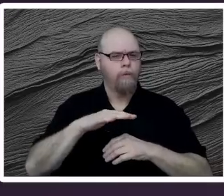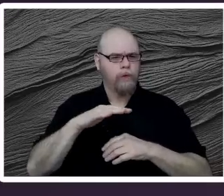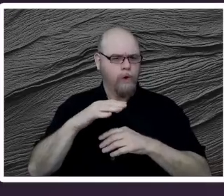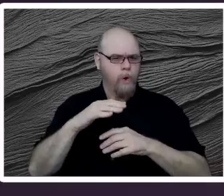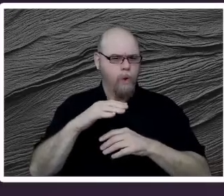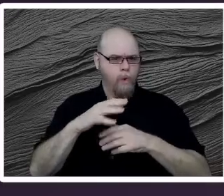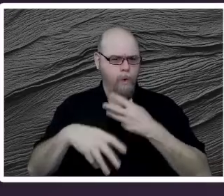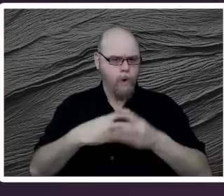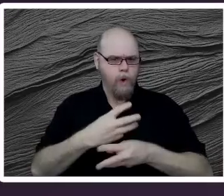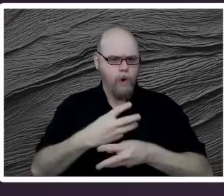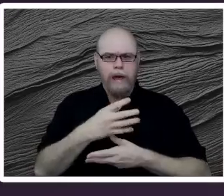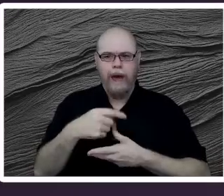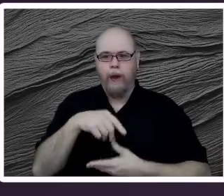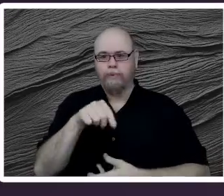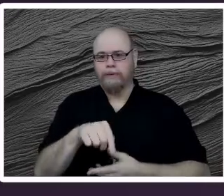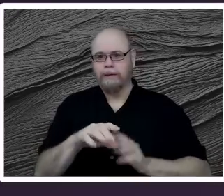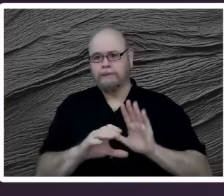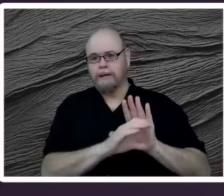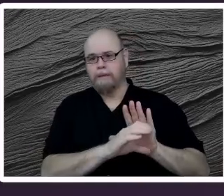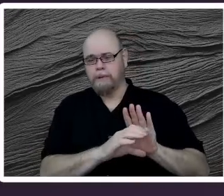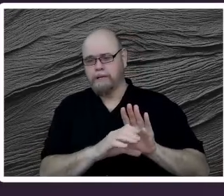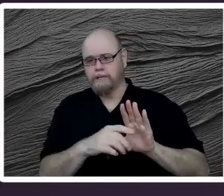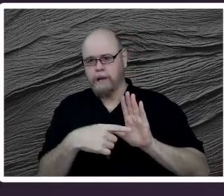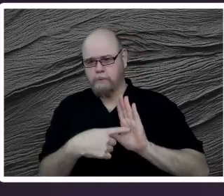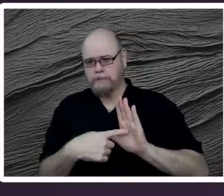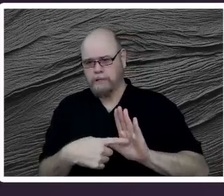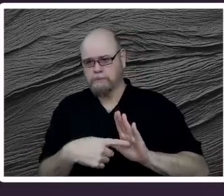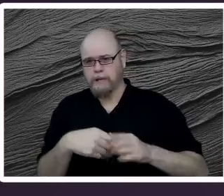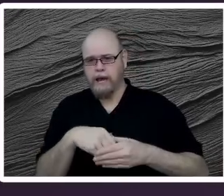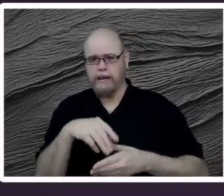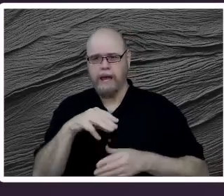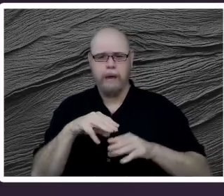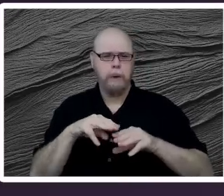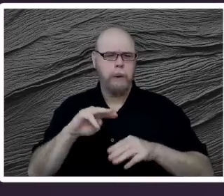is from when it was displayed at Michigan State University Museum. They displayed it in a hallway,